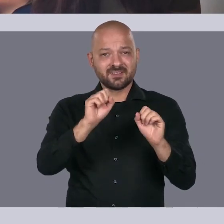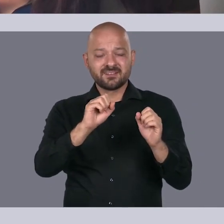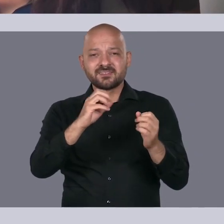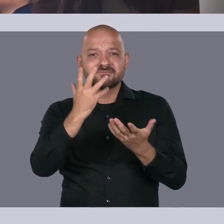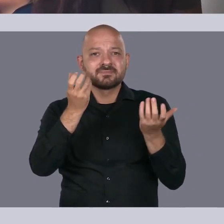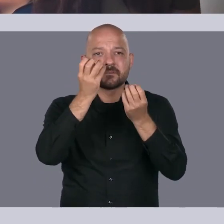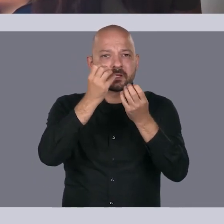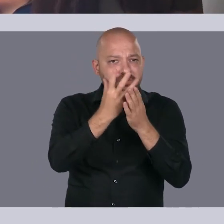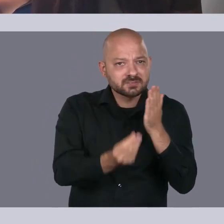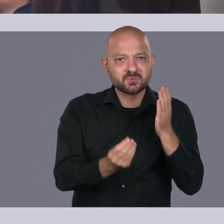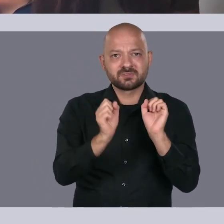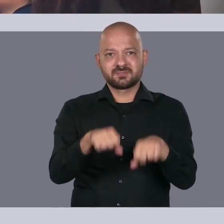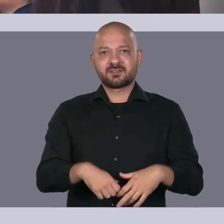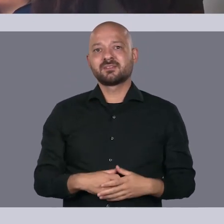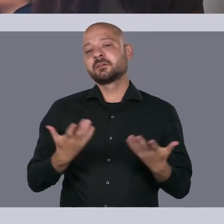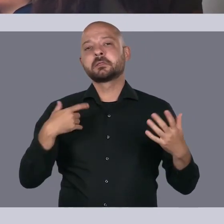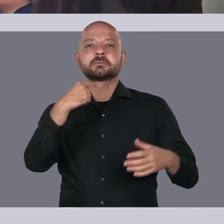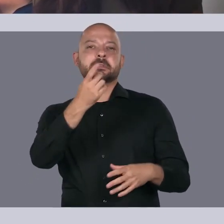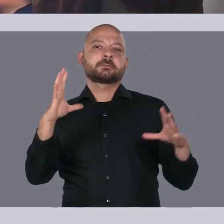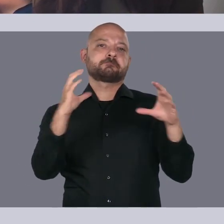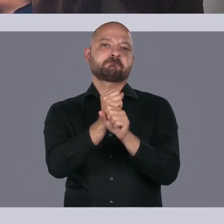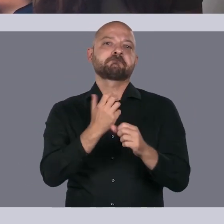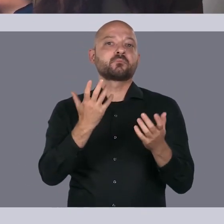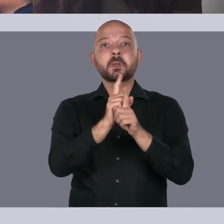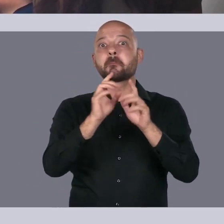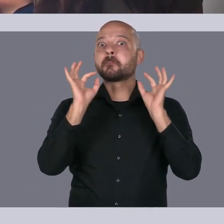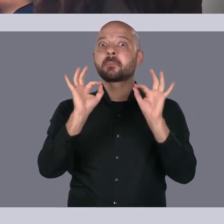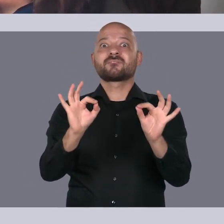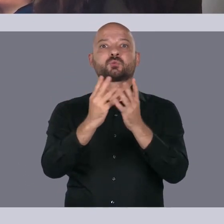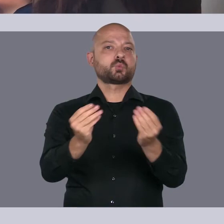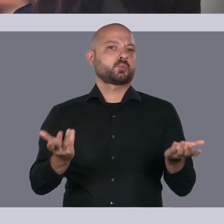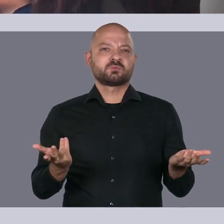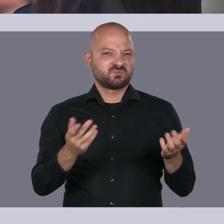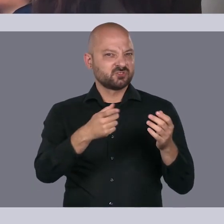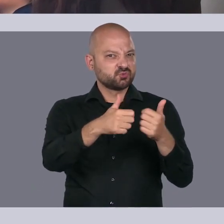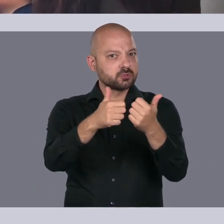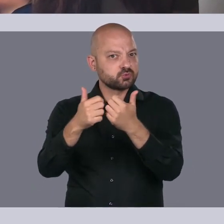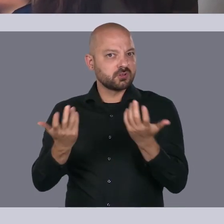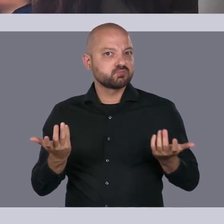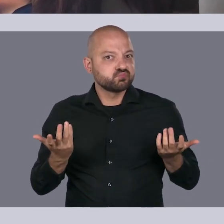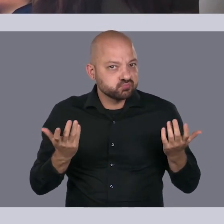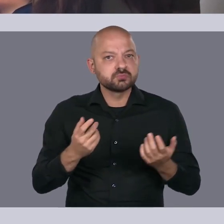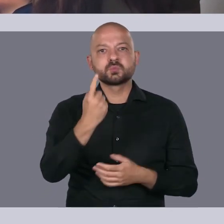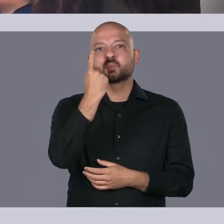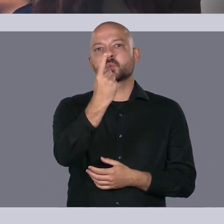So to sum up, they are not perfect or clues solutions to these challenges yet. The only thing we can say is that our experience